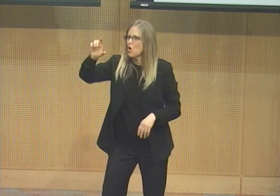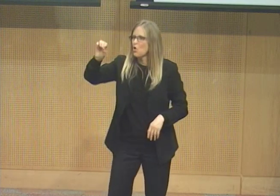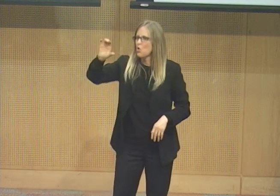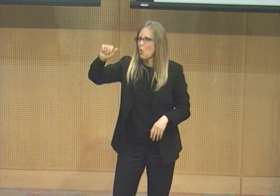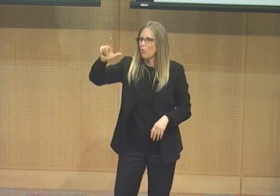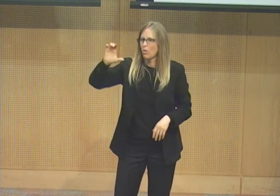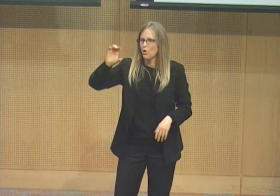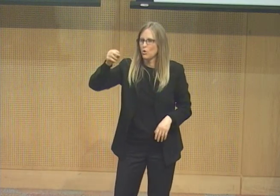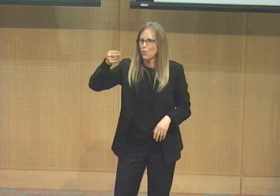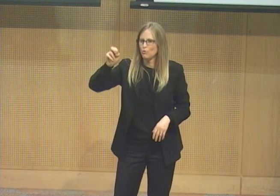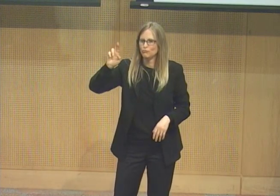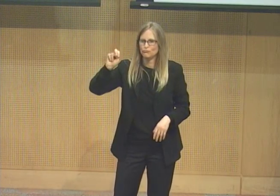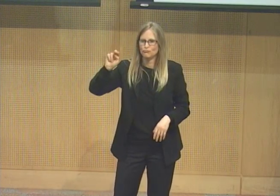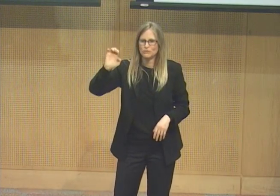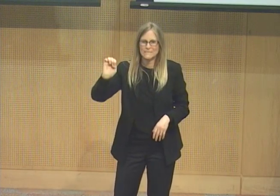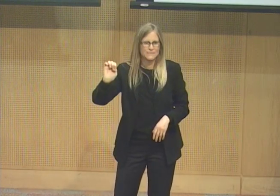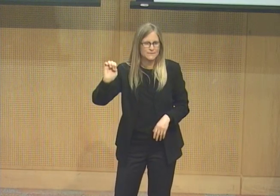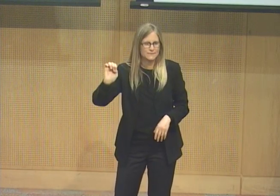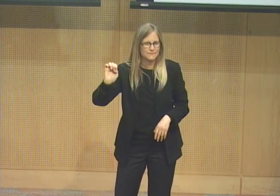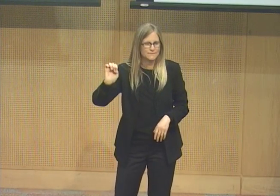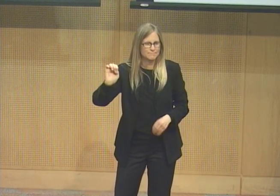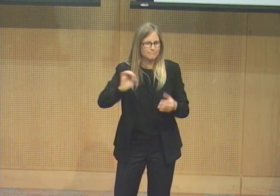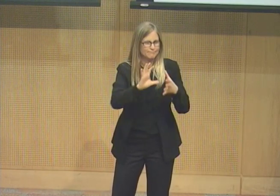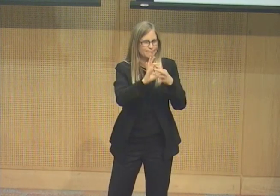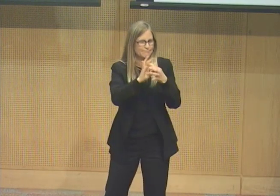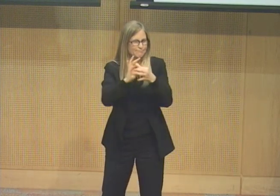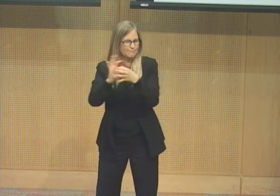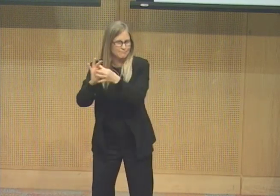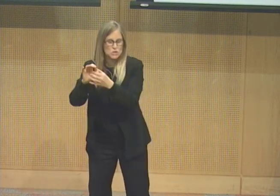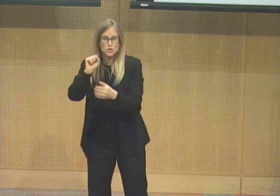That is called local coherence by linguists,